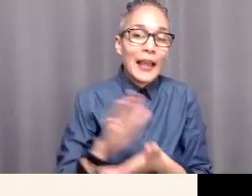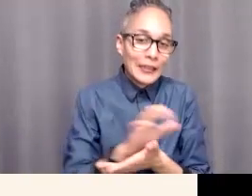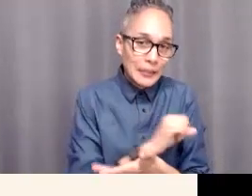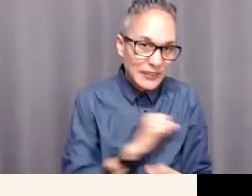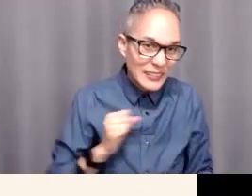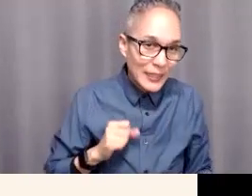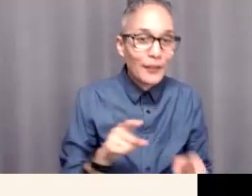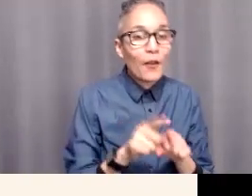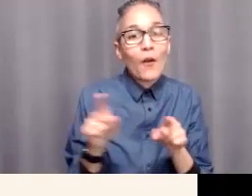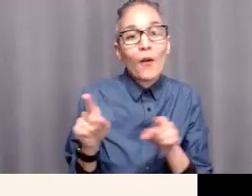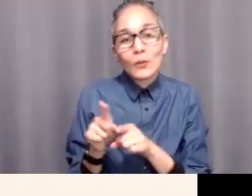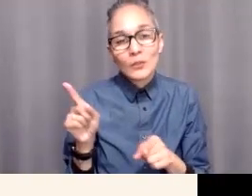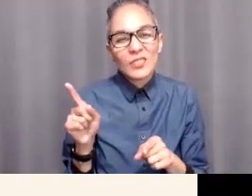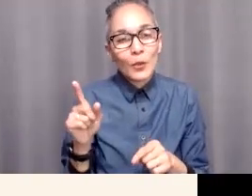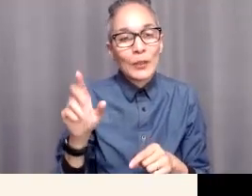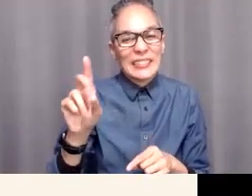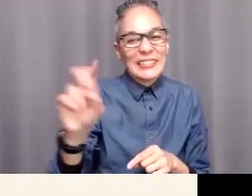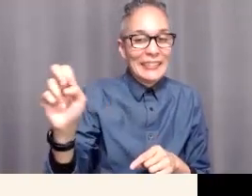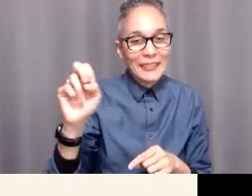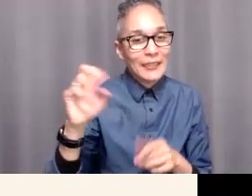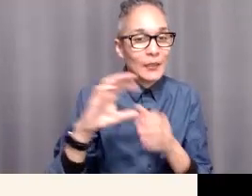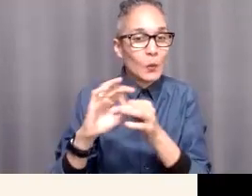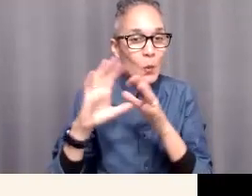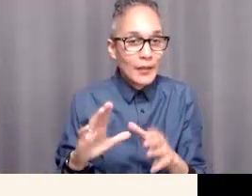as well as the statewide Distance Education Coordinators organization.